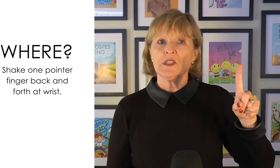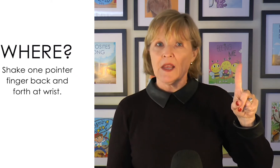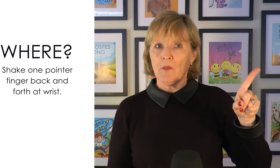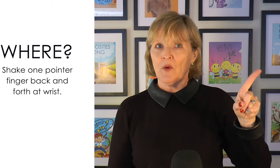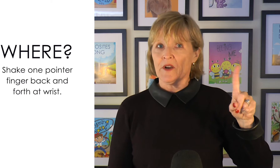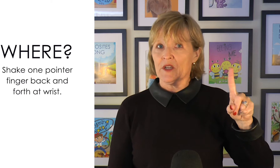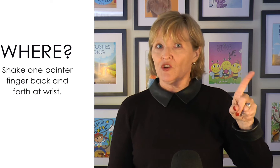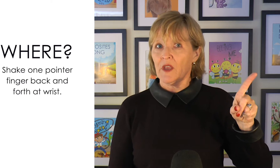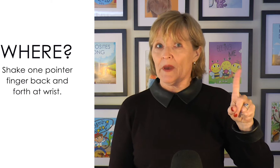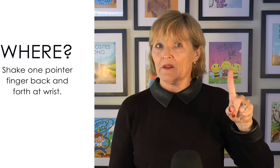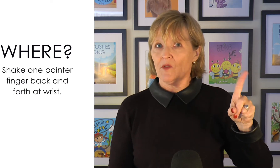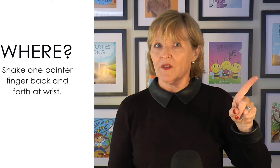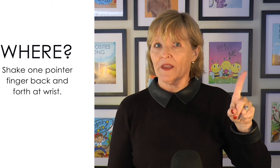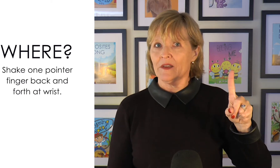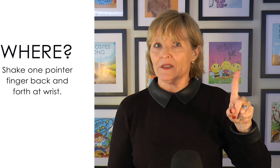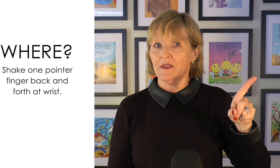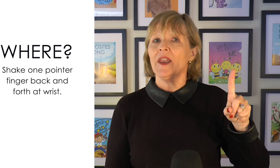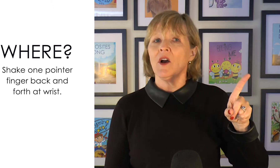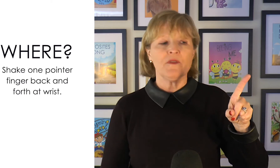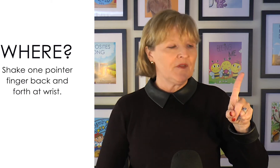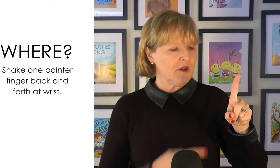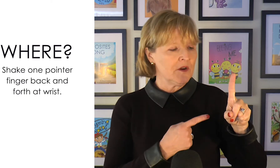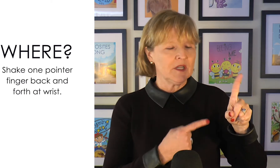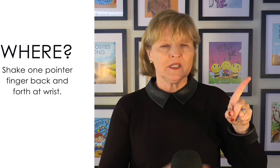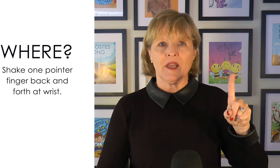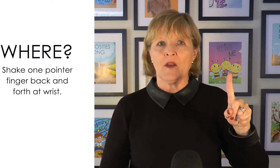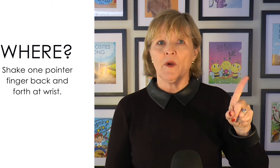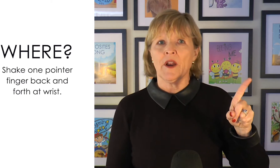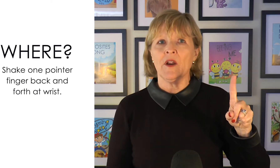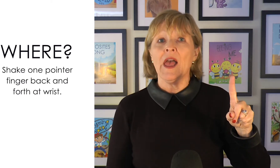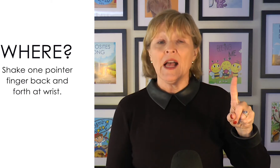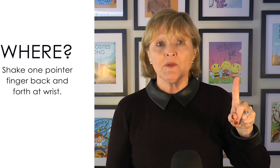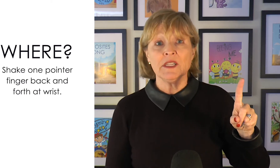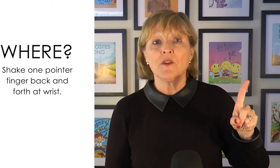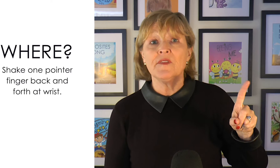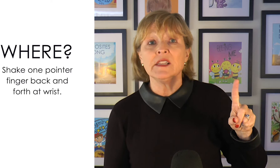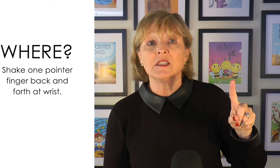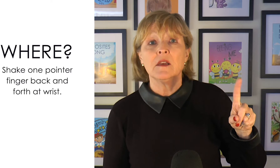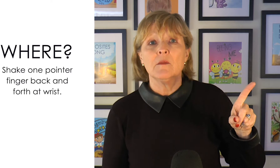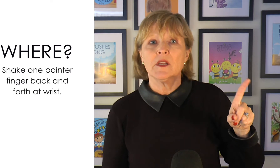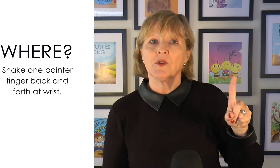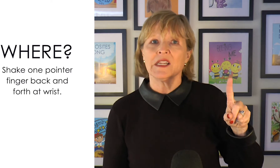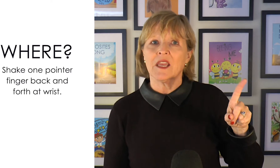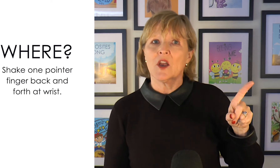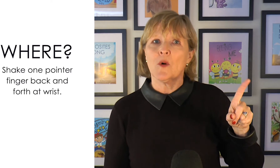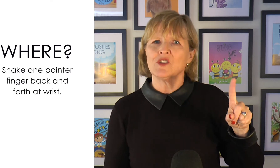And we'll take our pointer and shake it back and forth like this and our finger is saying WHERE as well as our face, because we're asking a question.